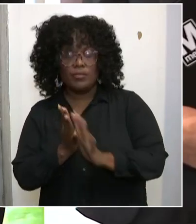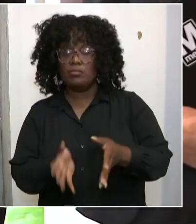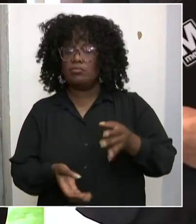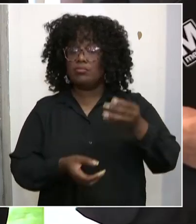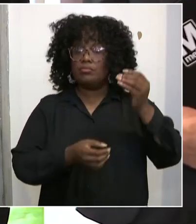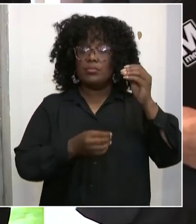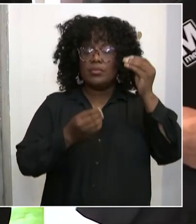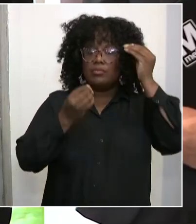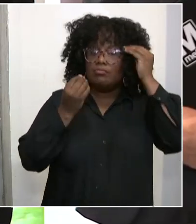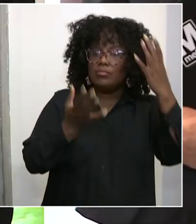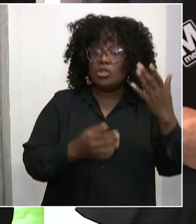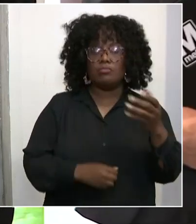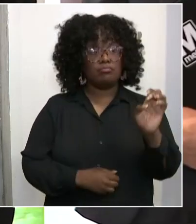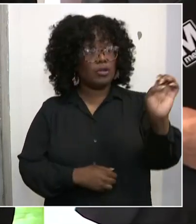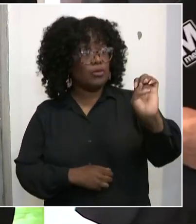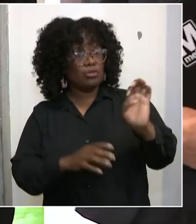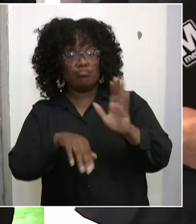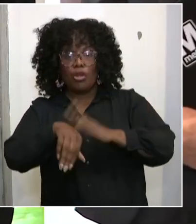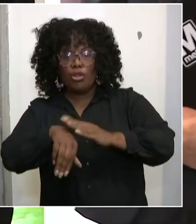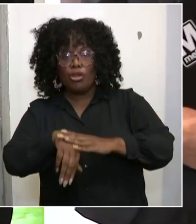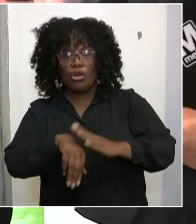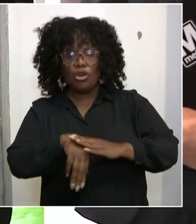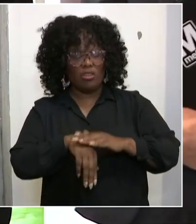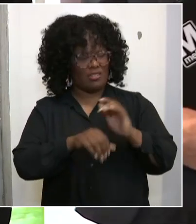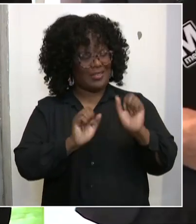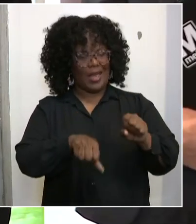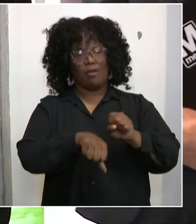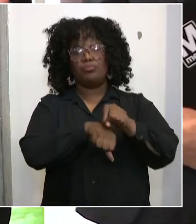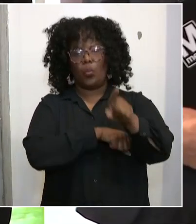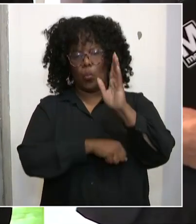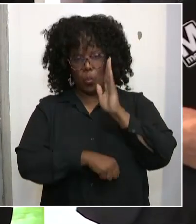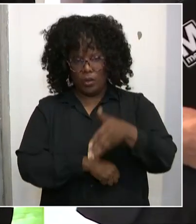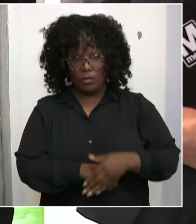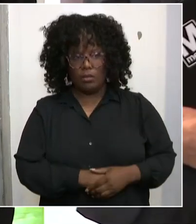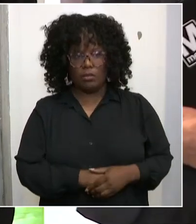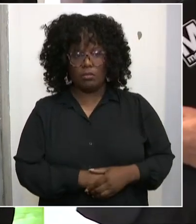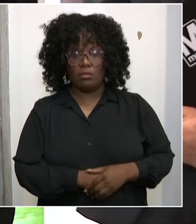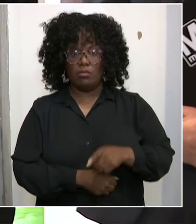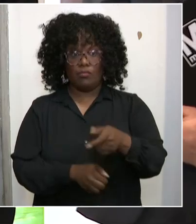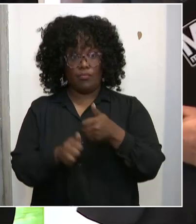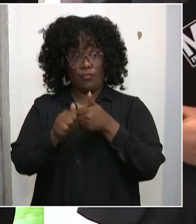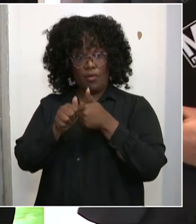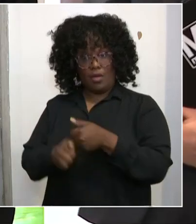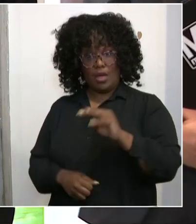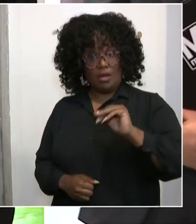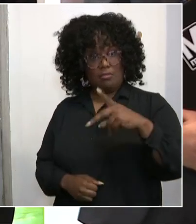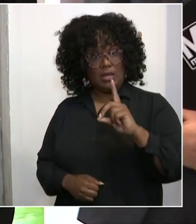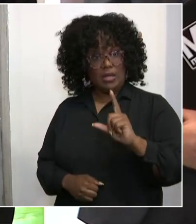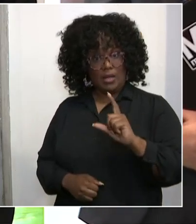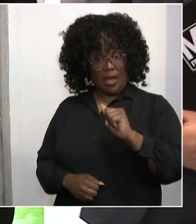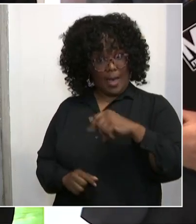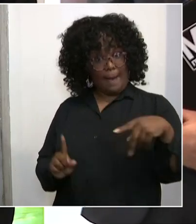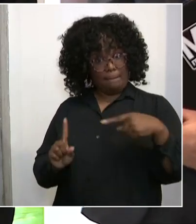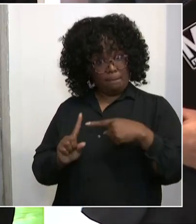a layered approach to communicating with the public. So if you're already following MPD traffic, you'll see we'll be repeating that information and getting the information out.